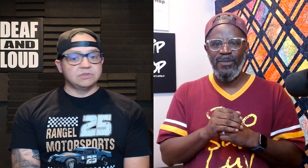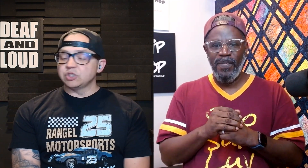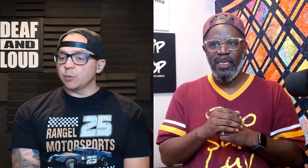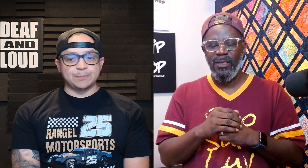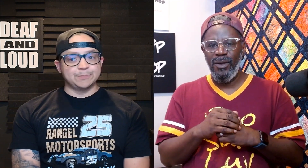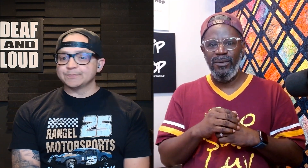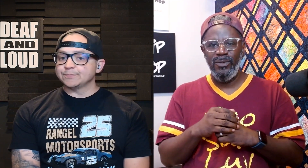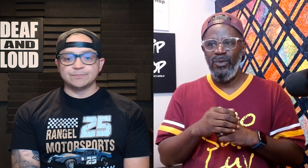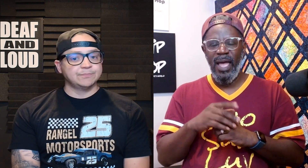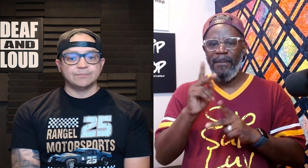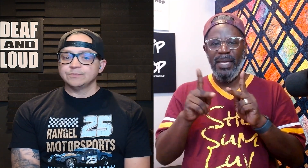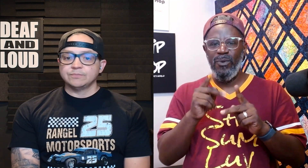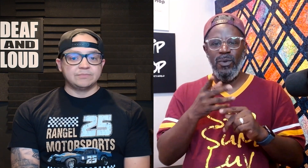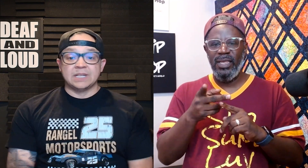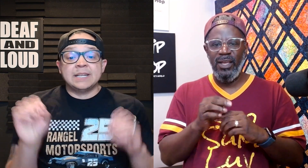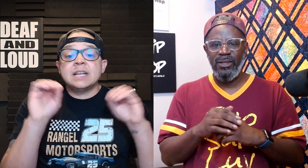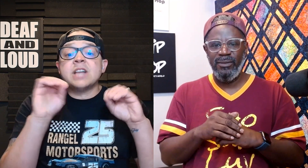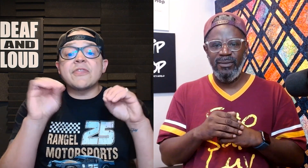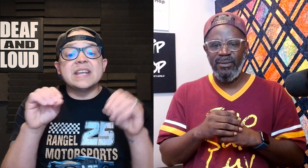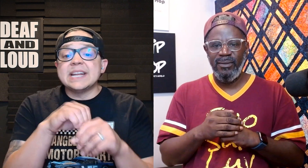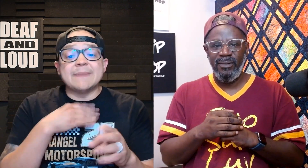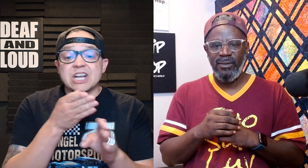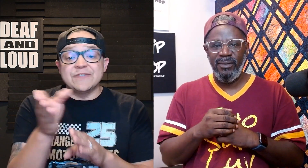No. - No. You had people there. Nothing in my career.